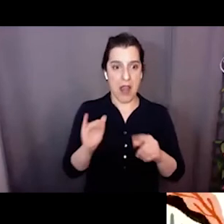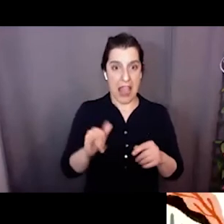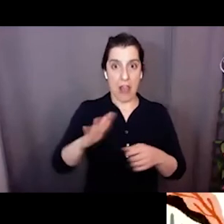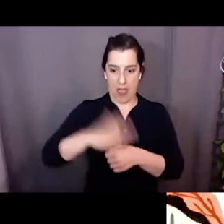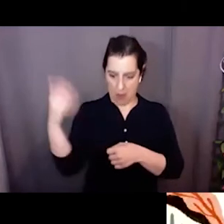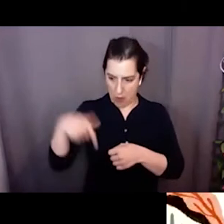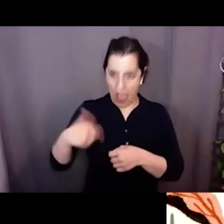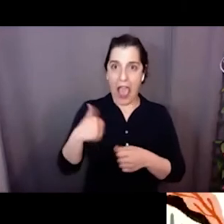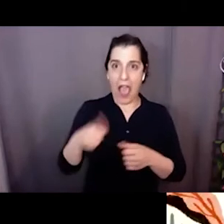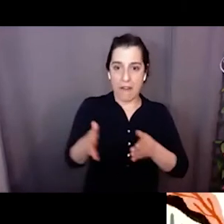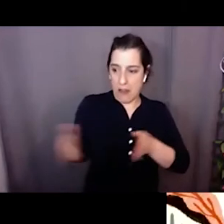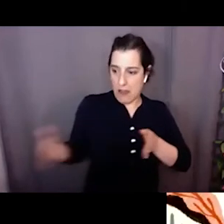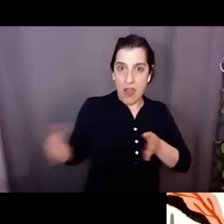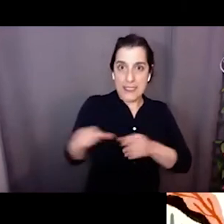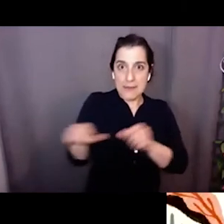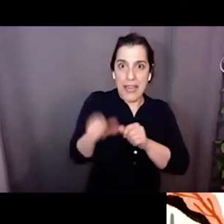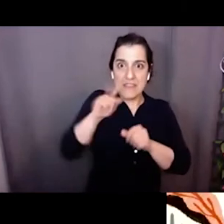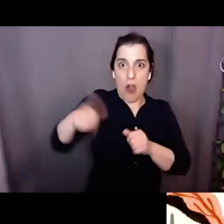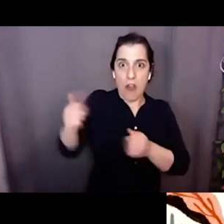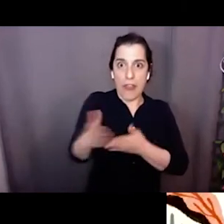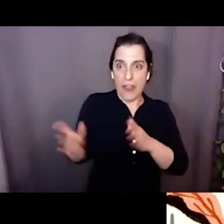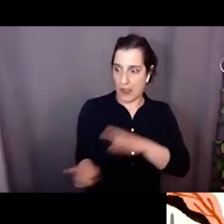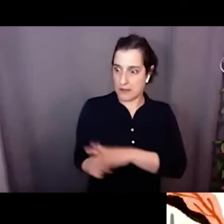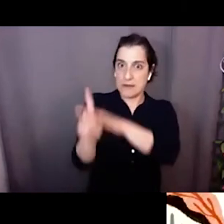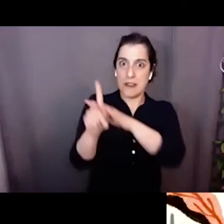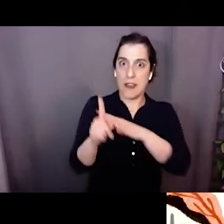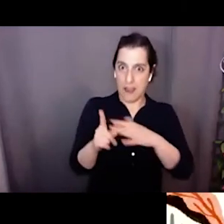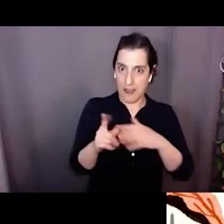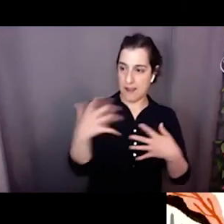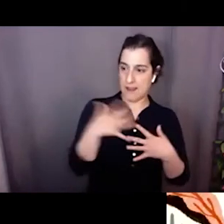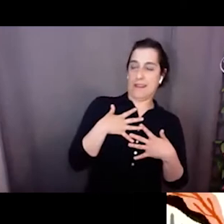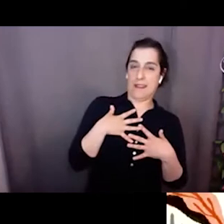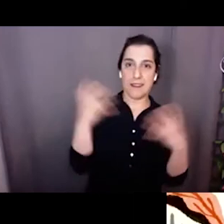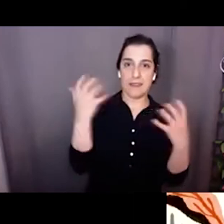ourselves. In our community and the things that we've accepted that maybe we never needed to accept.